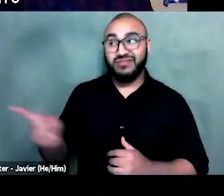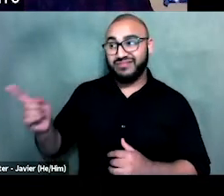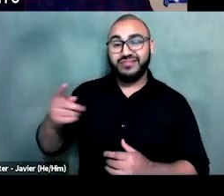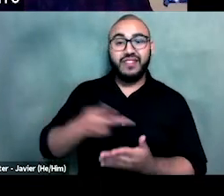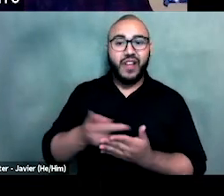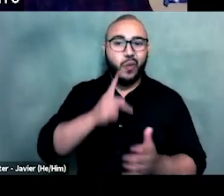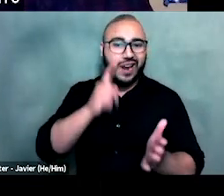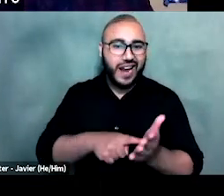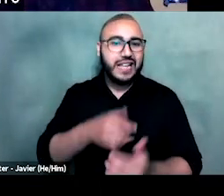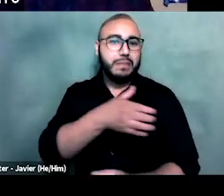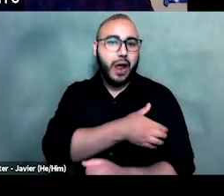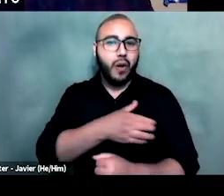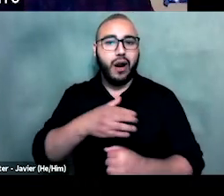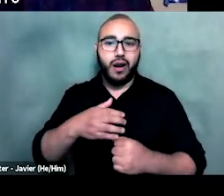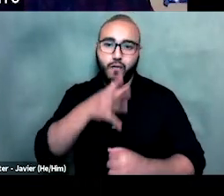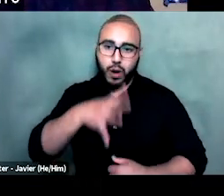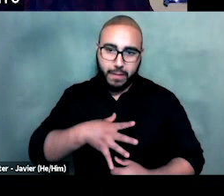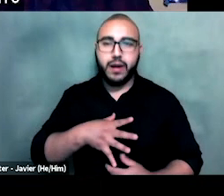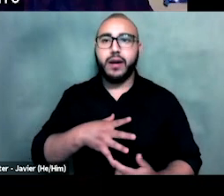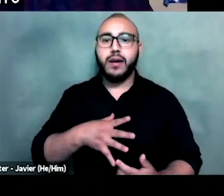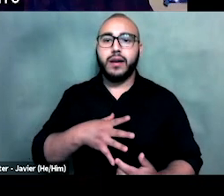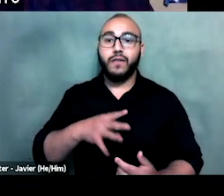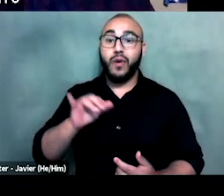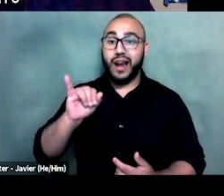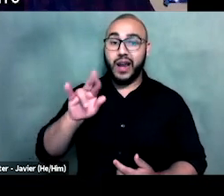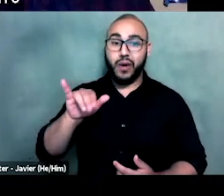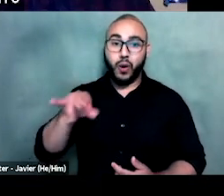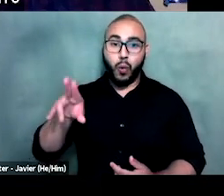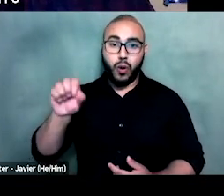to women of the Iroquois, and a number of other Indigenous Peoples.